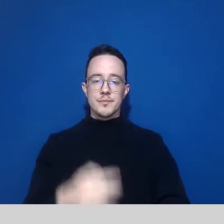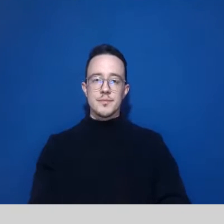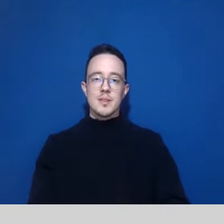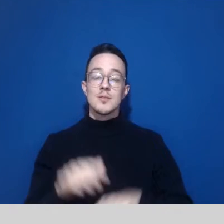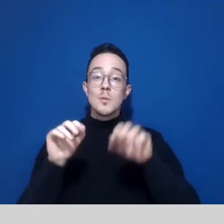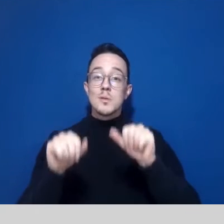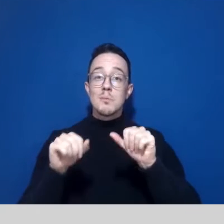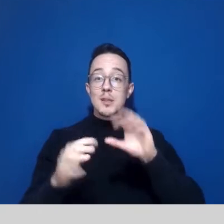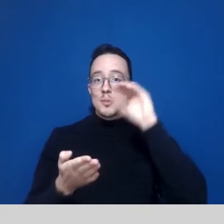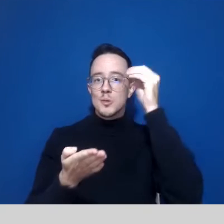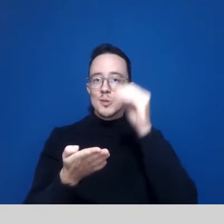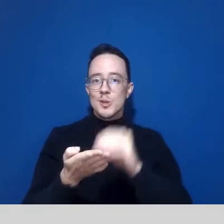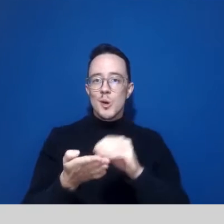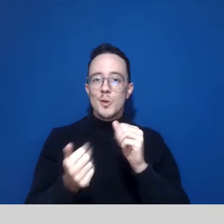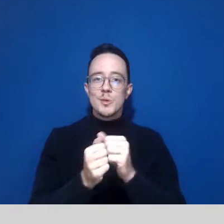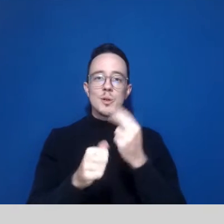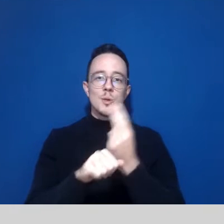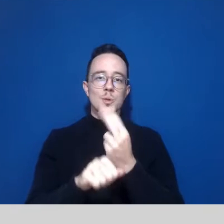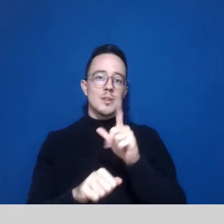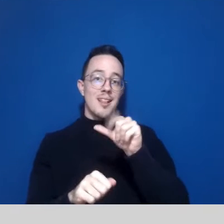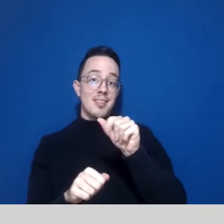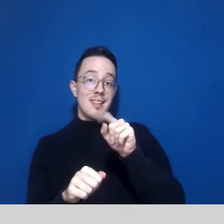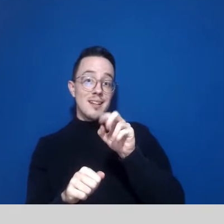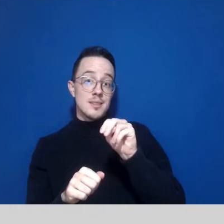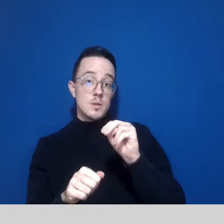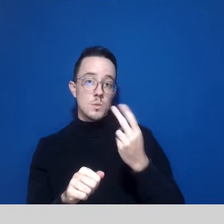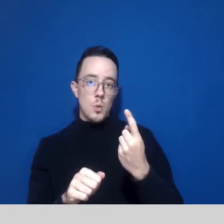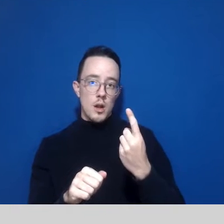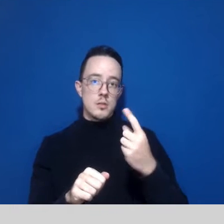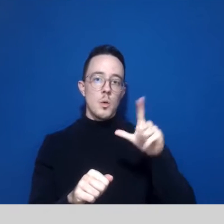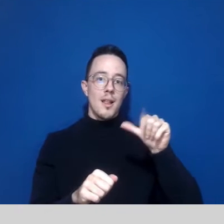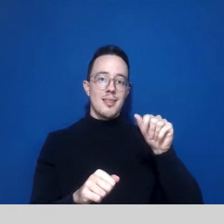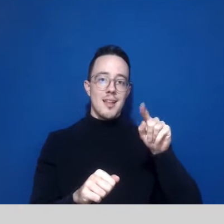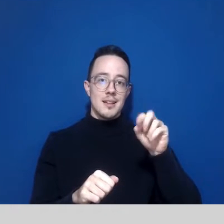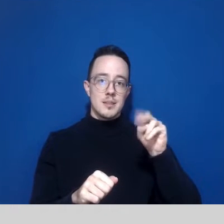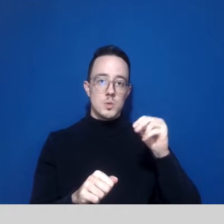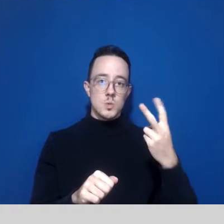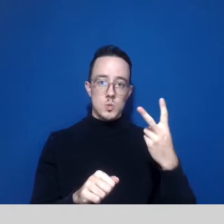So it is possible to encode into Latin-1 or Latin-2,